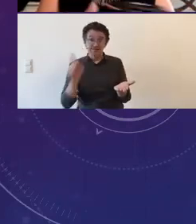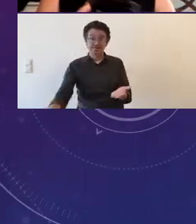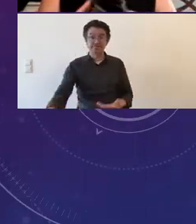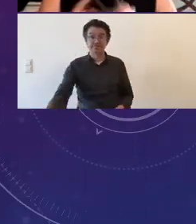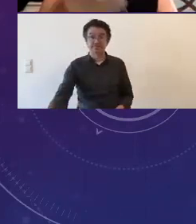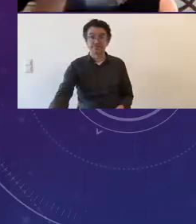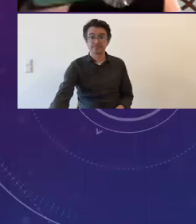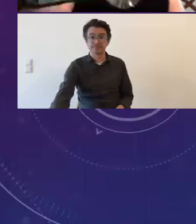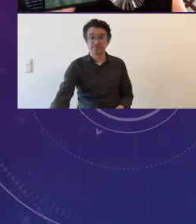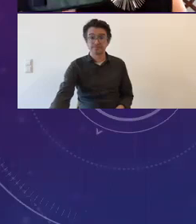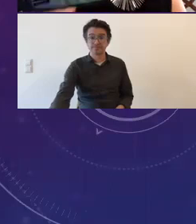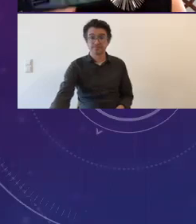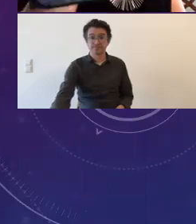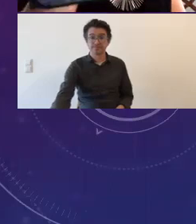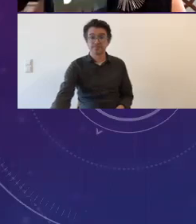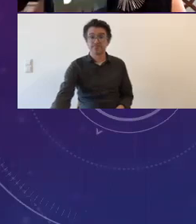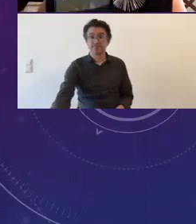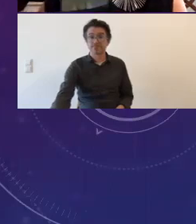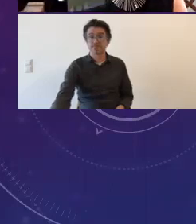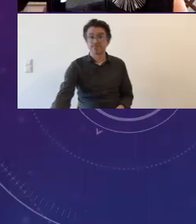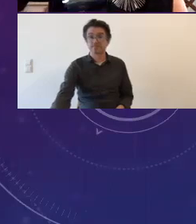here we go